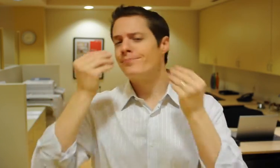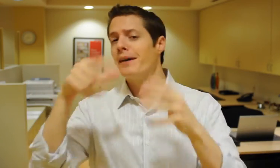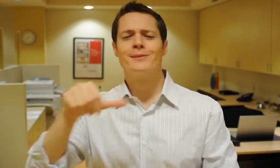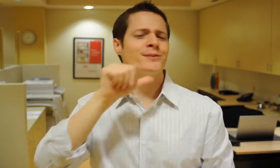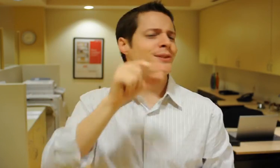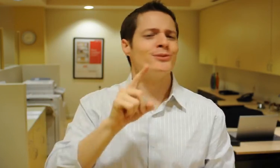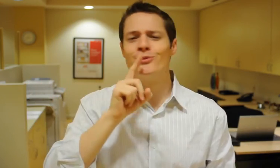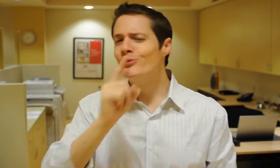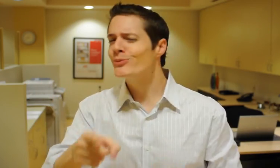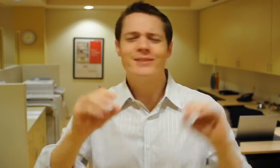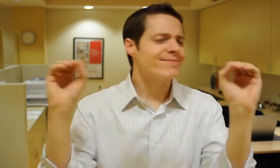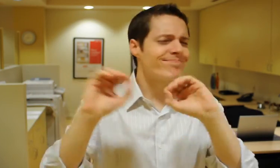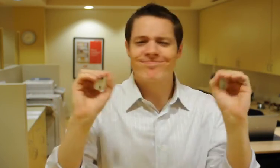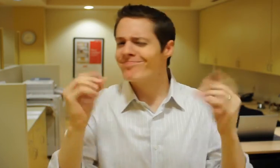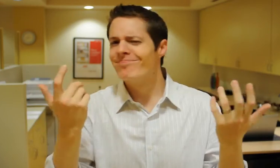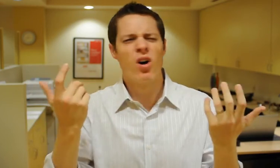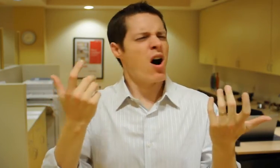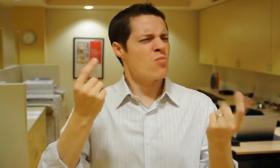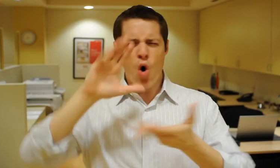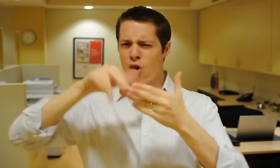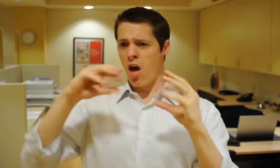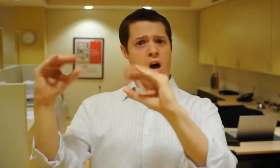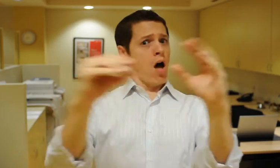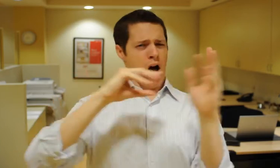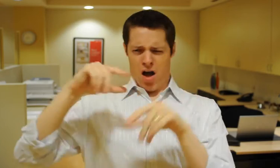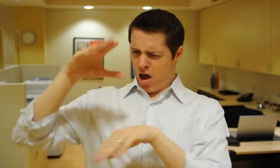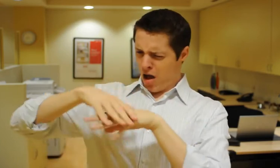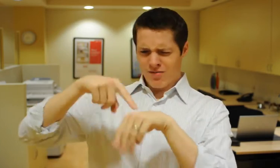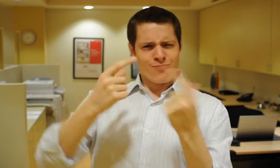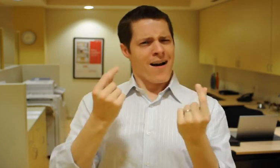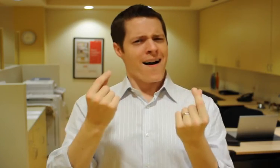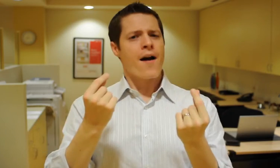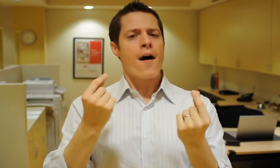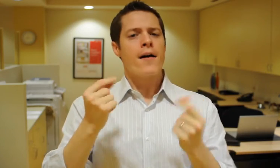Be assured that is untrue. All this talk has been based on this term: